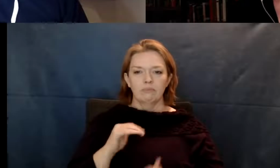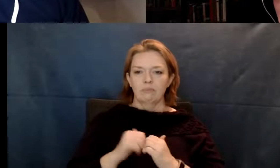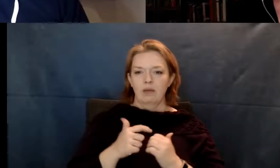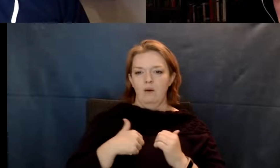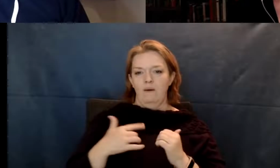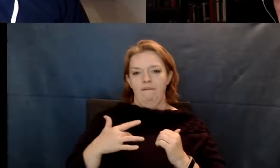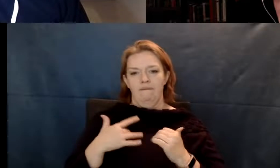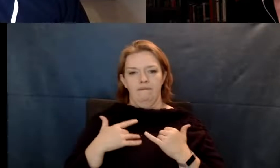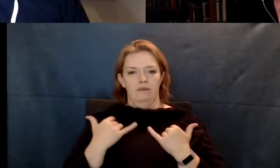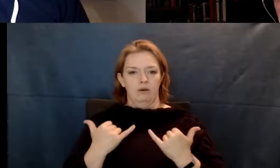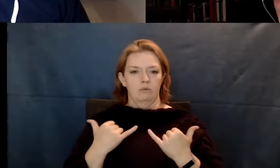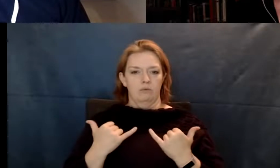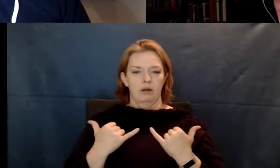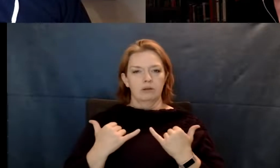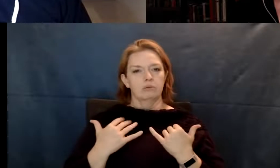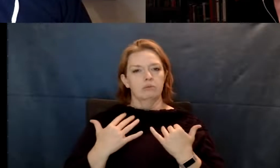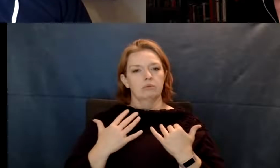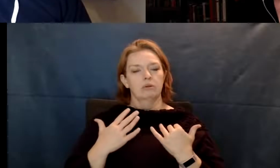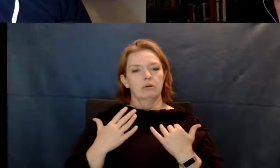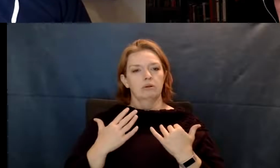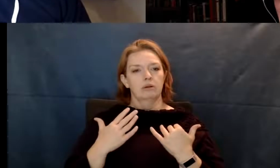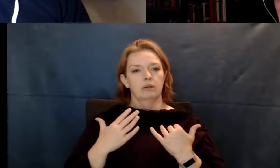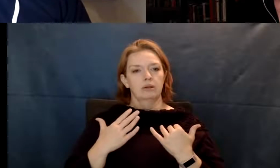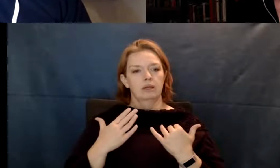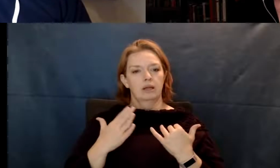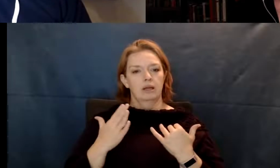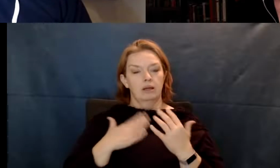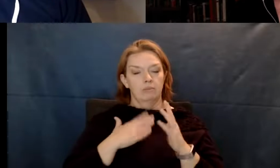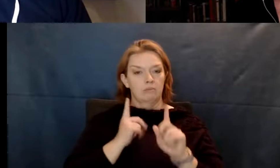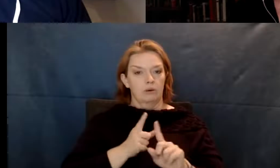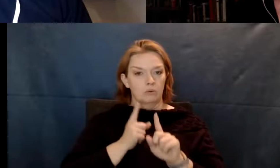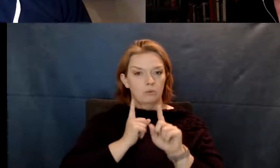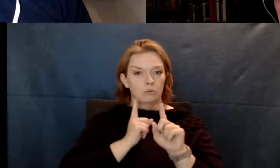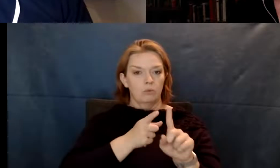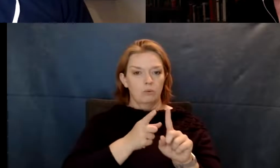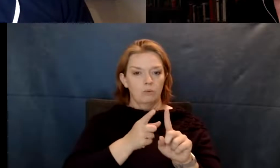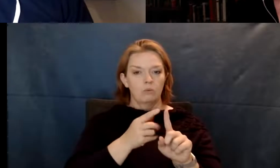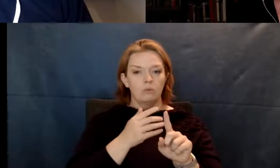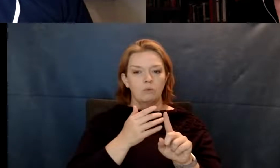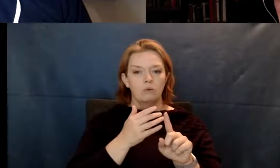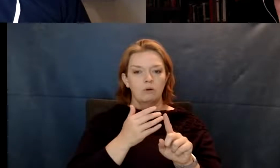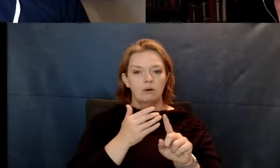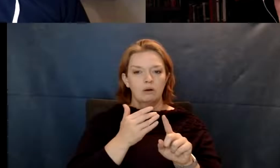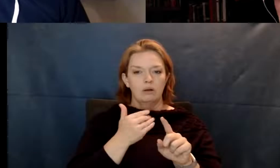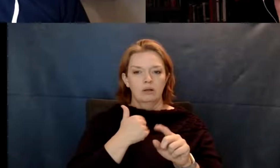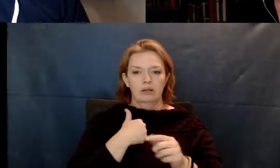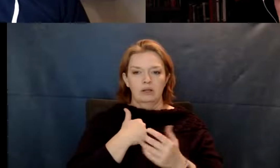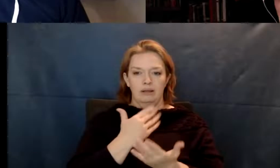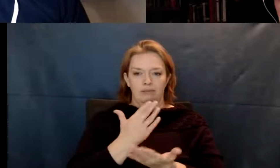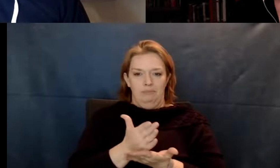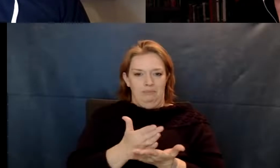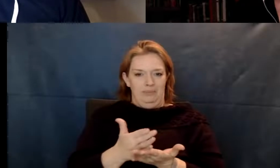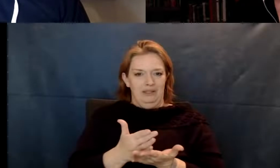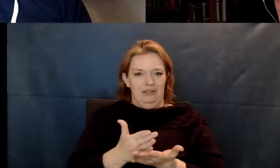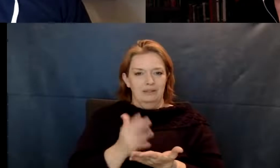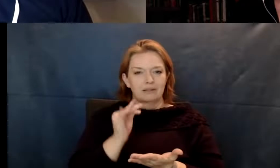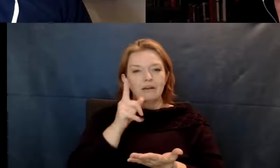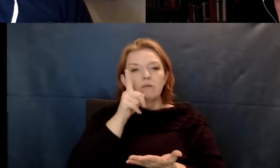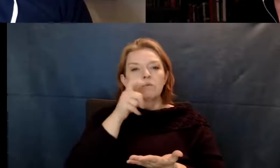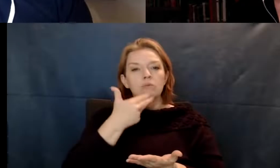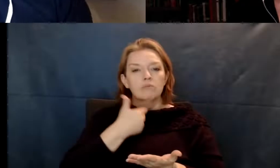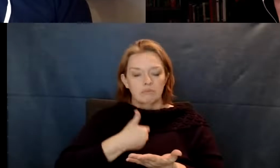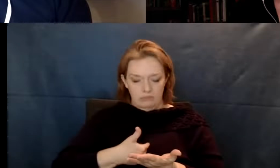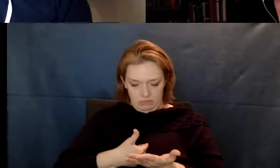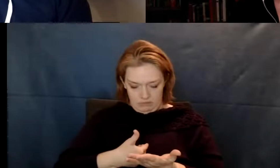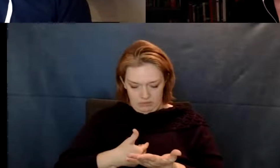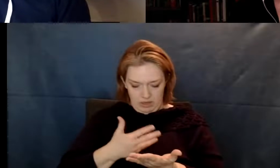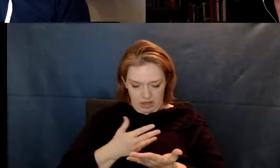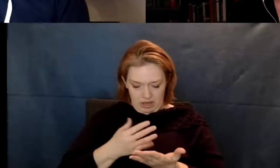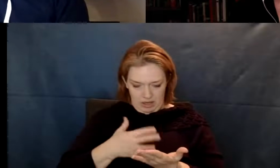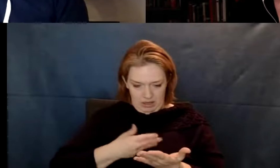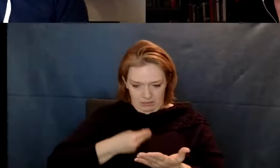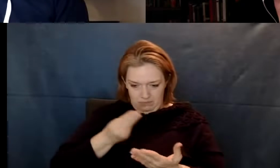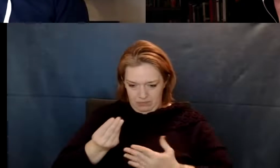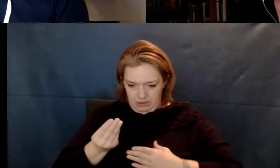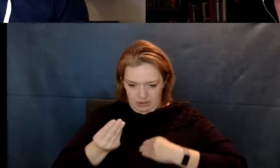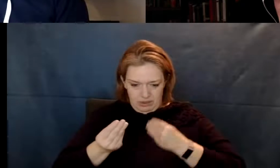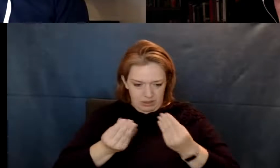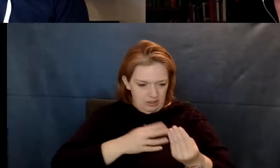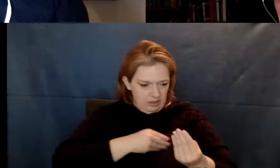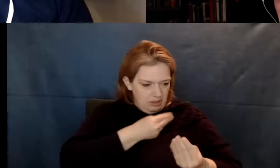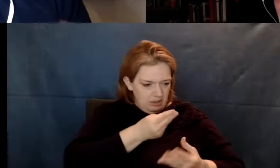My goal is to take these pieces of meaning and strew together, or sew together new pieces